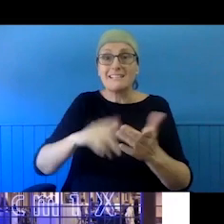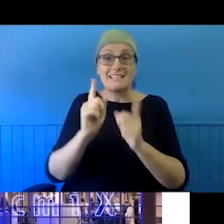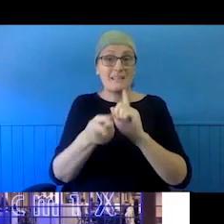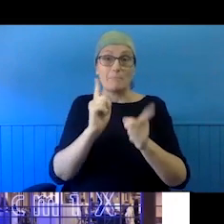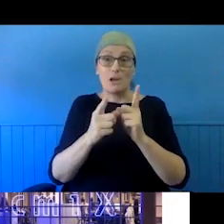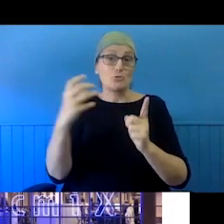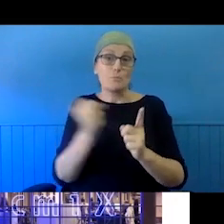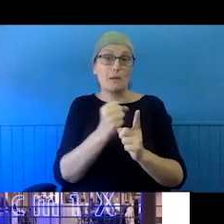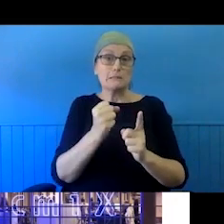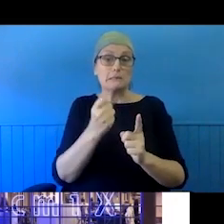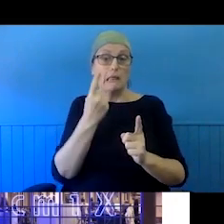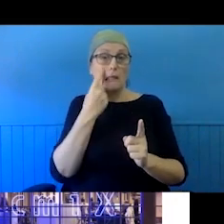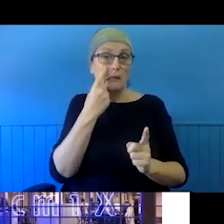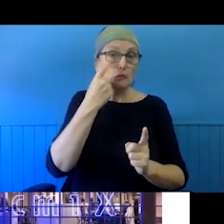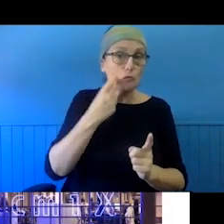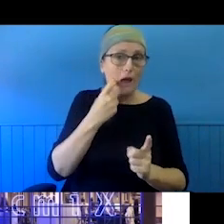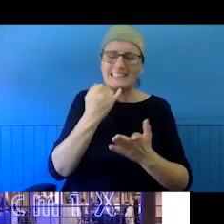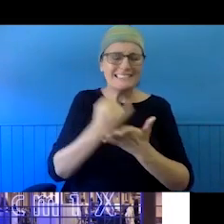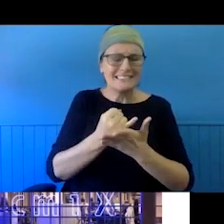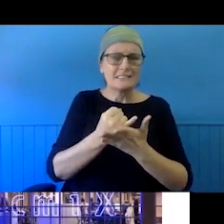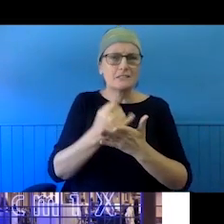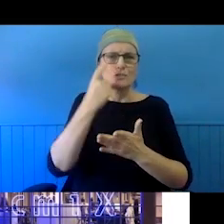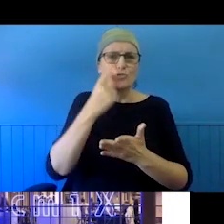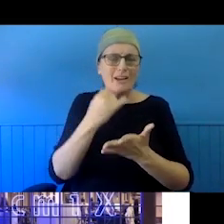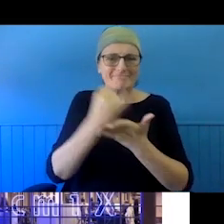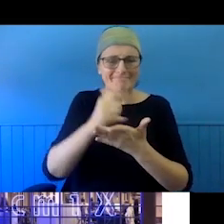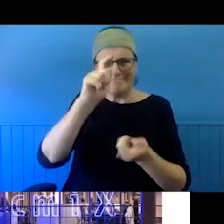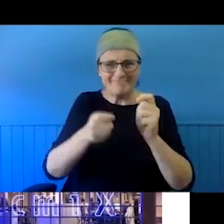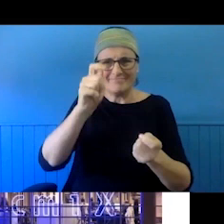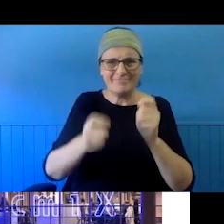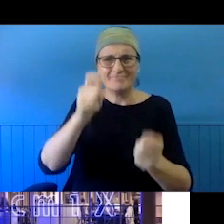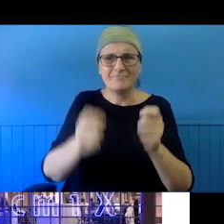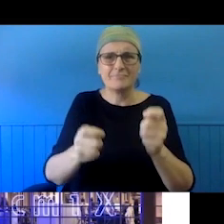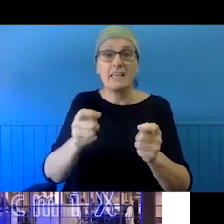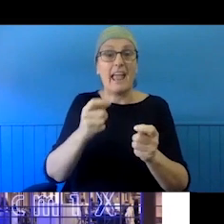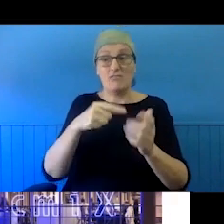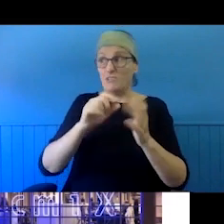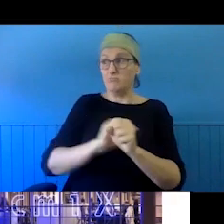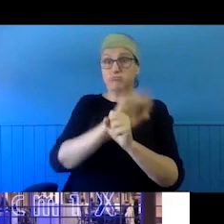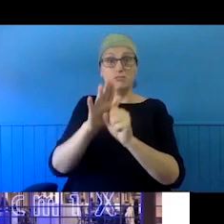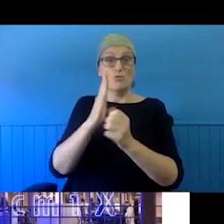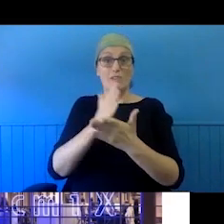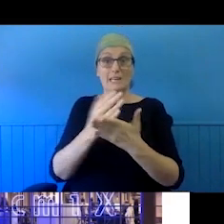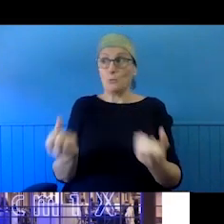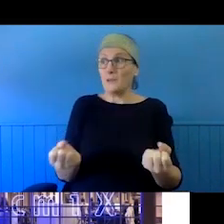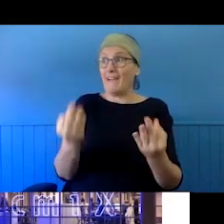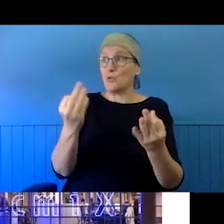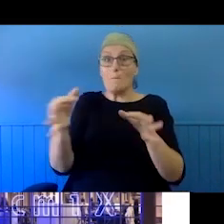methodology, doing things quickly and on little resources, andio where you fail, that's OK - the things that you learn from, as long as you